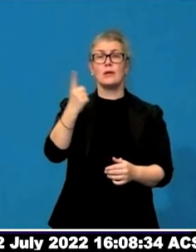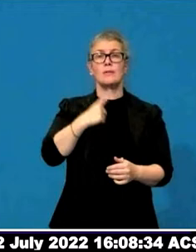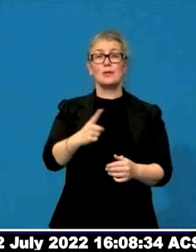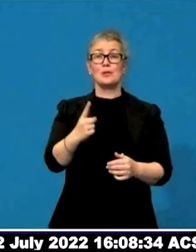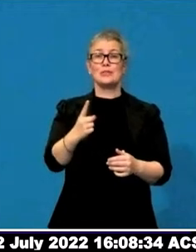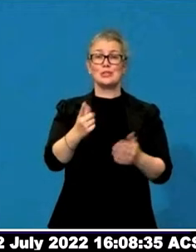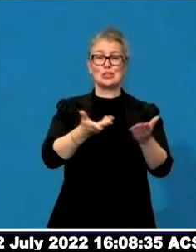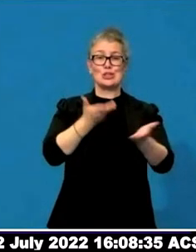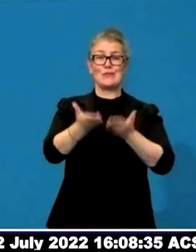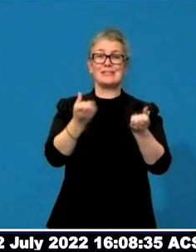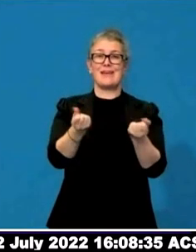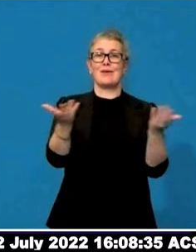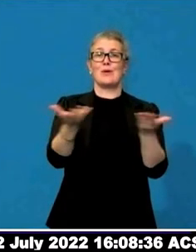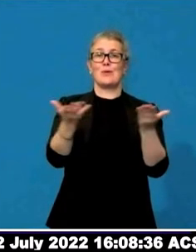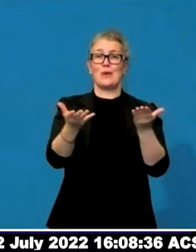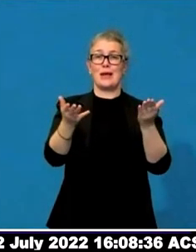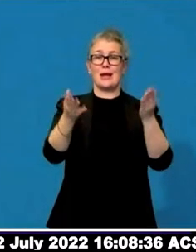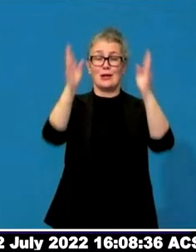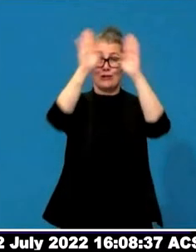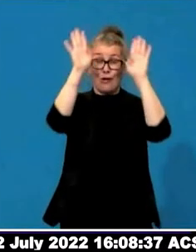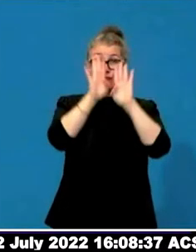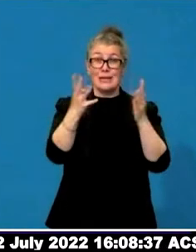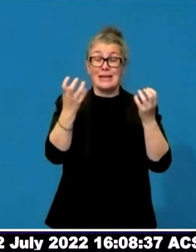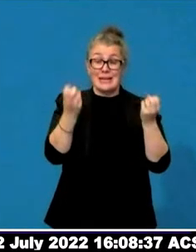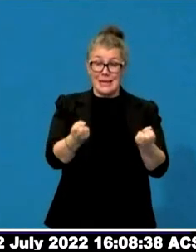but not like people come out and -